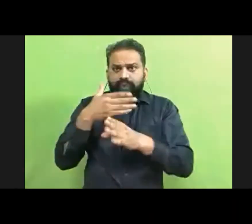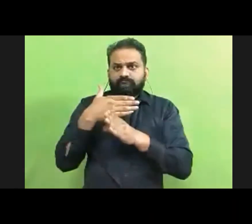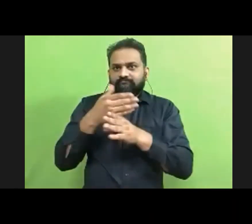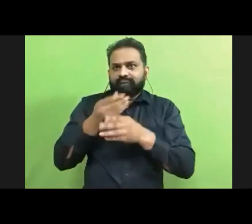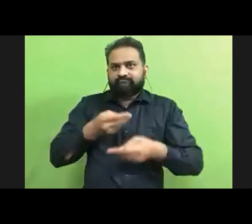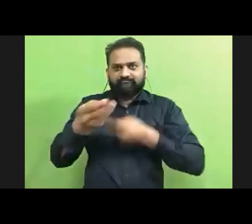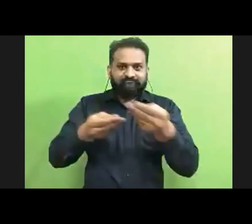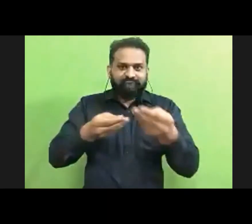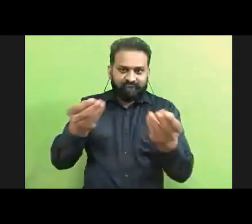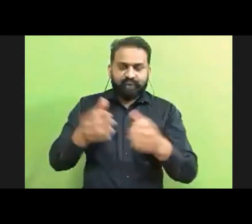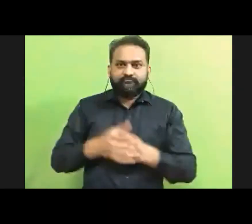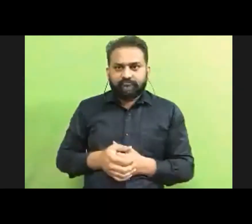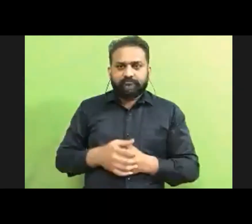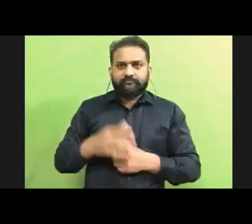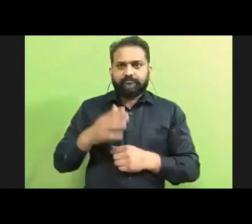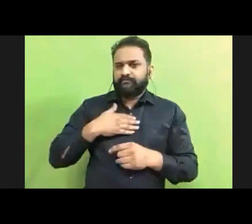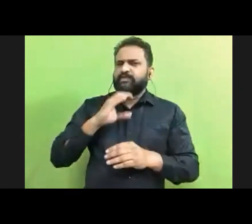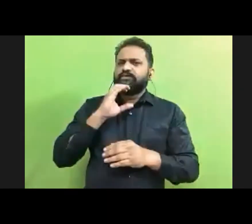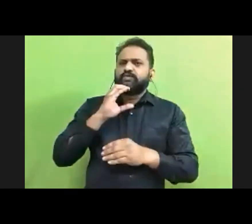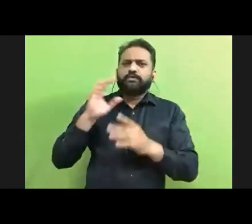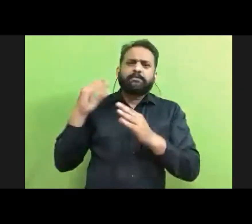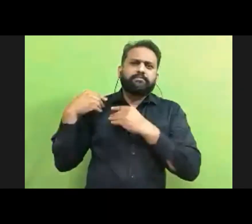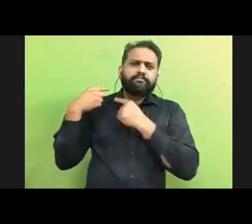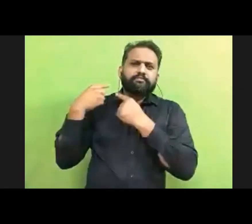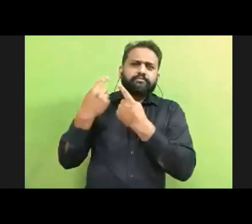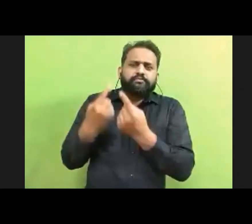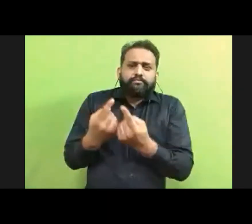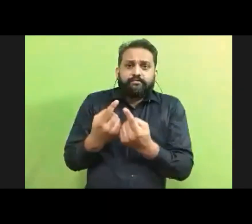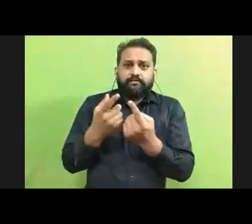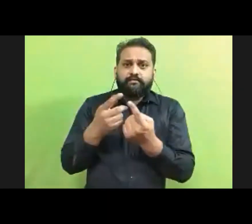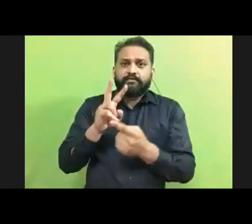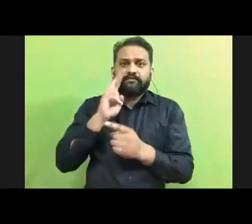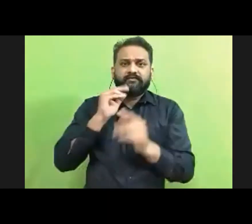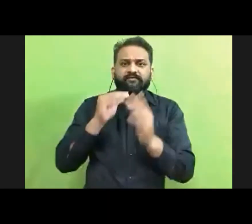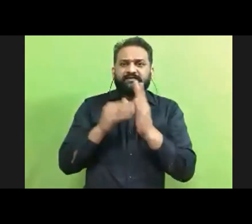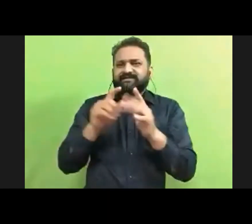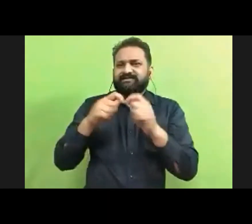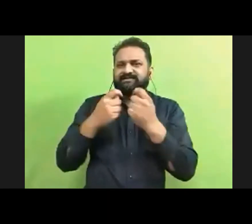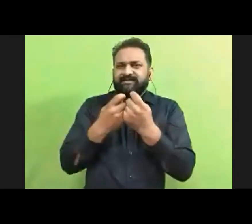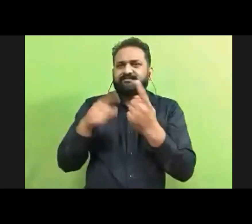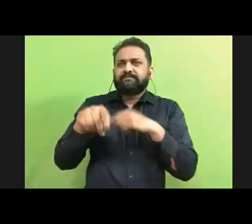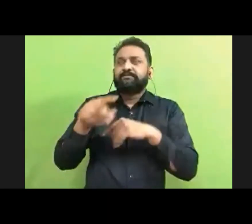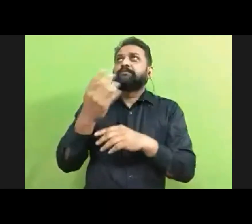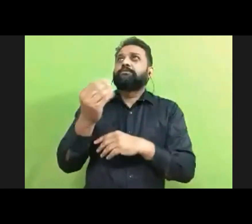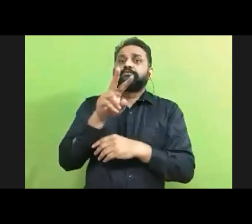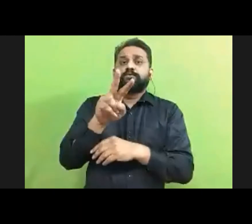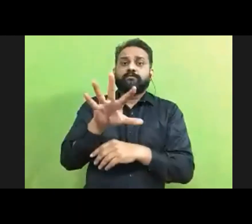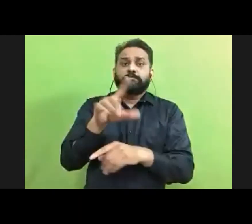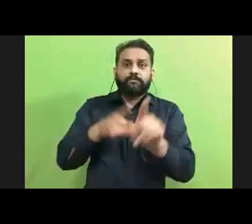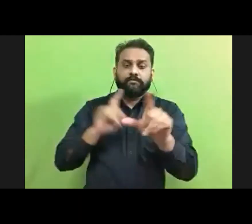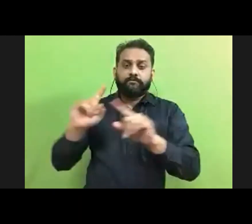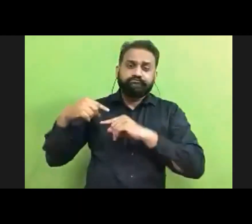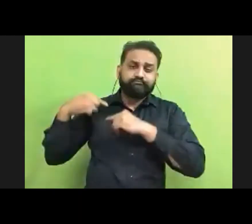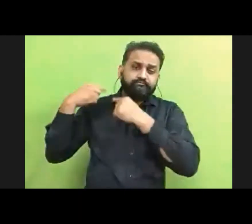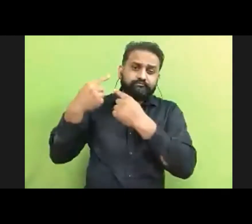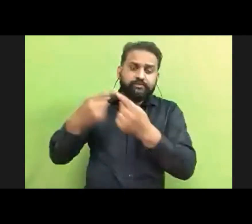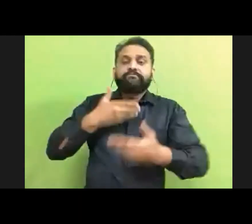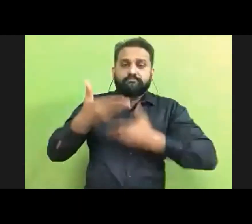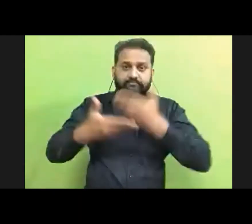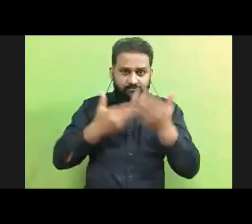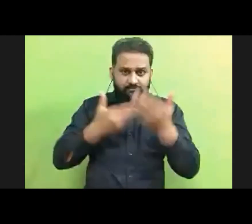i have been coaching the vis team and involved in that for last 25 years and i can tell you this is